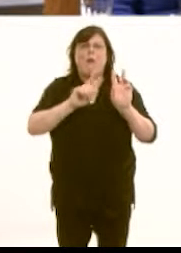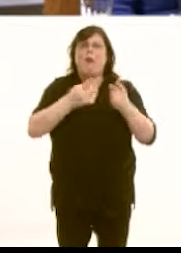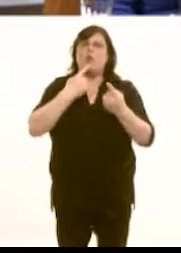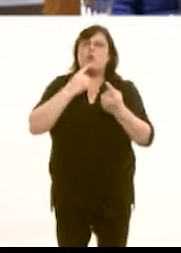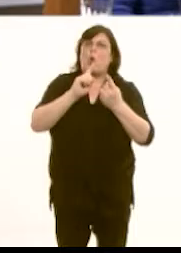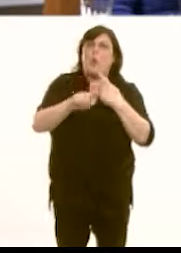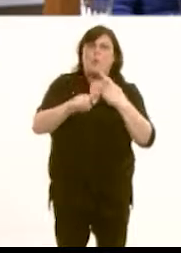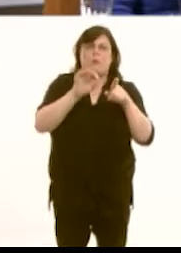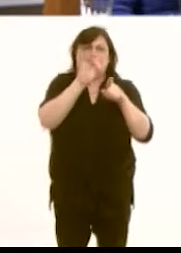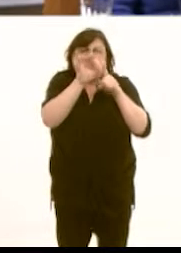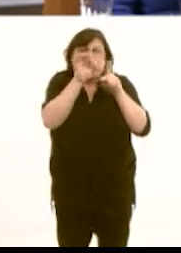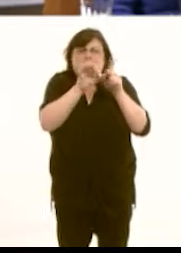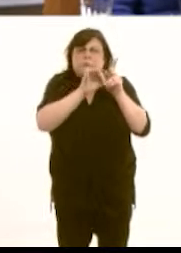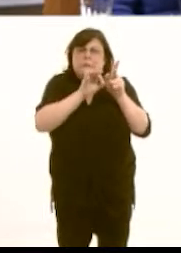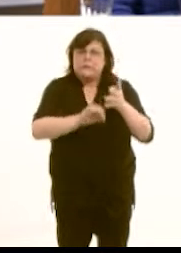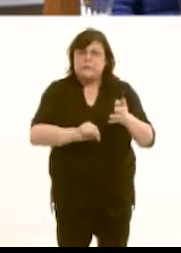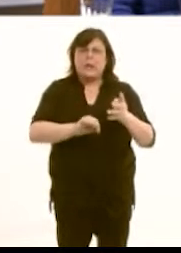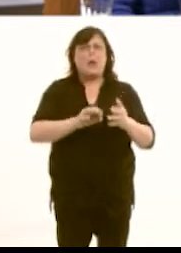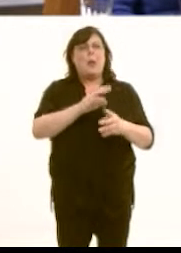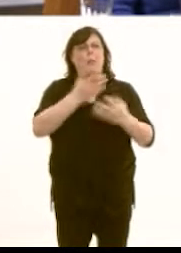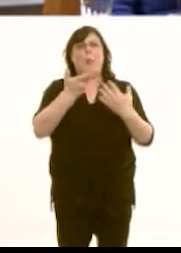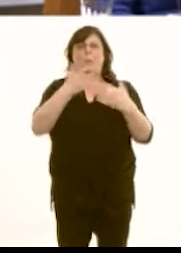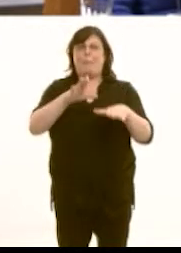with some of the issues that were raised there.